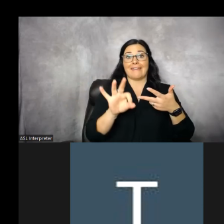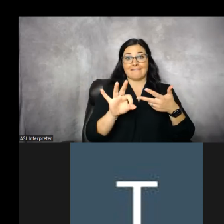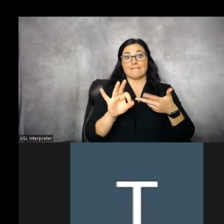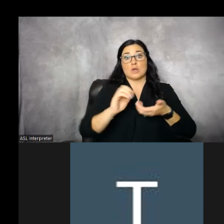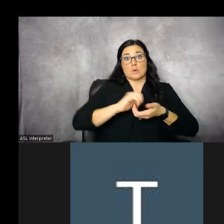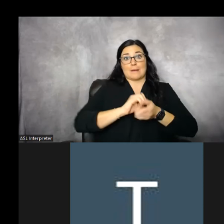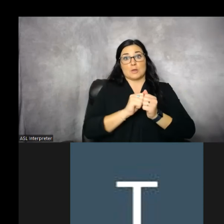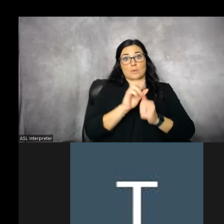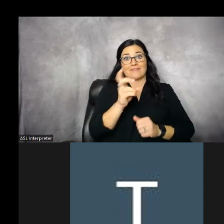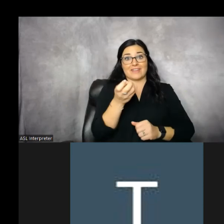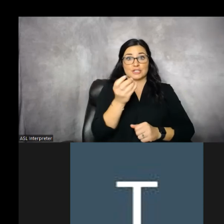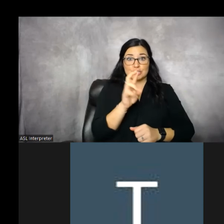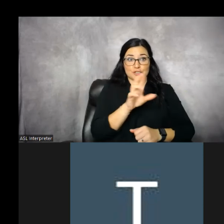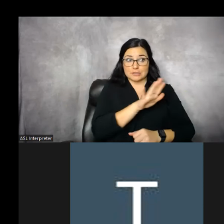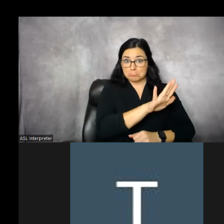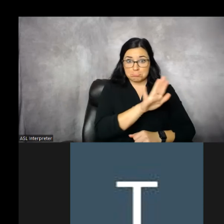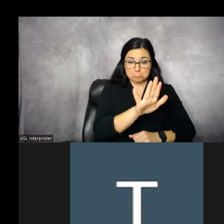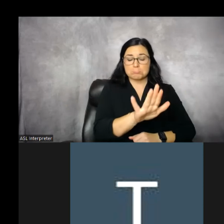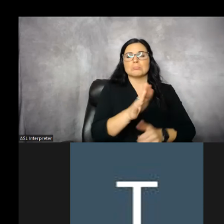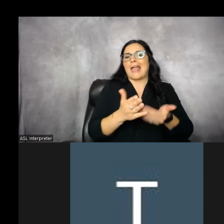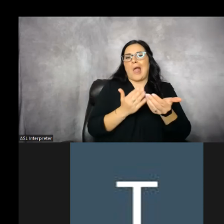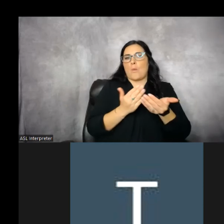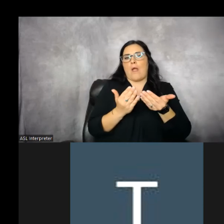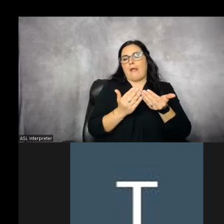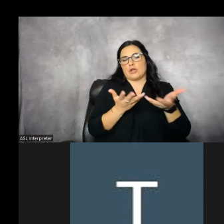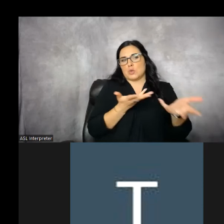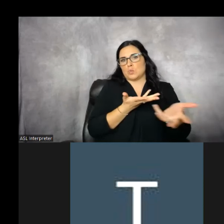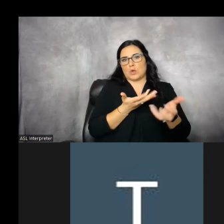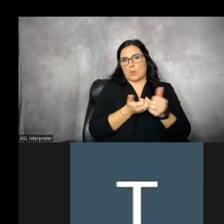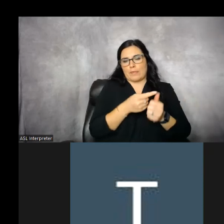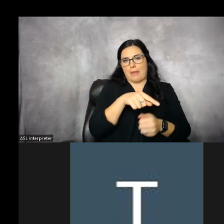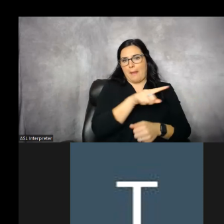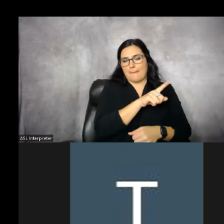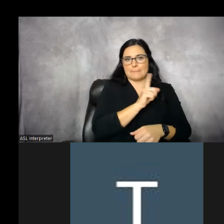and however you do it to determine the accessibility levels,